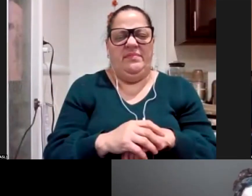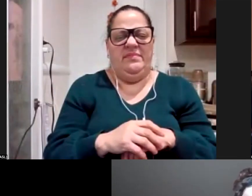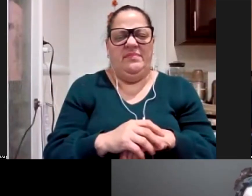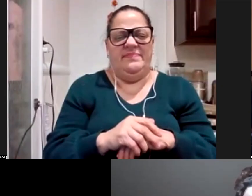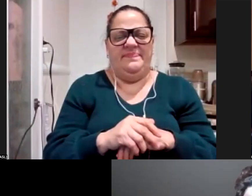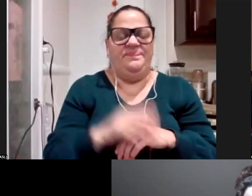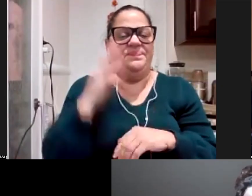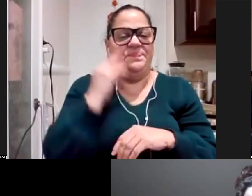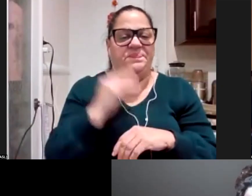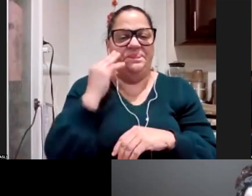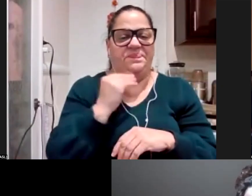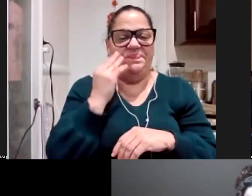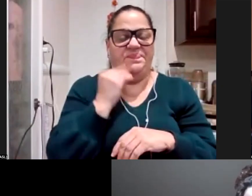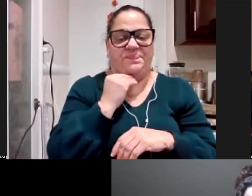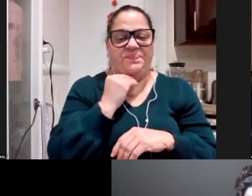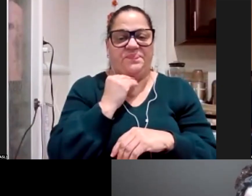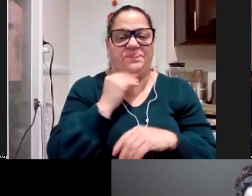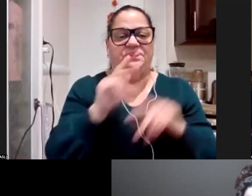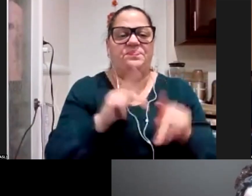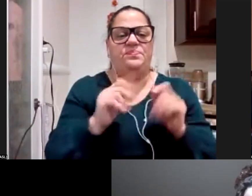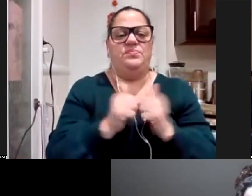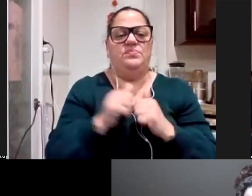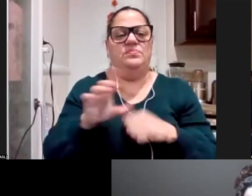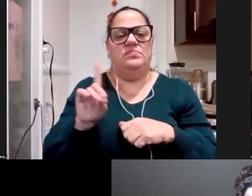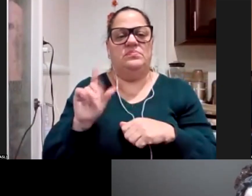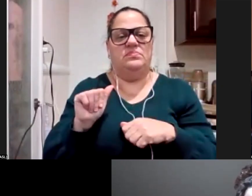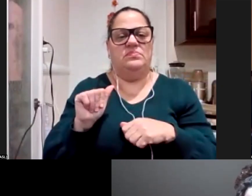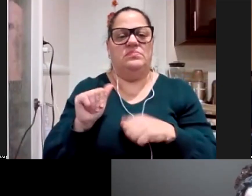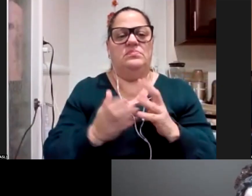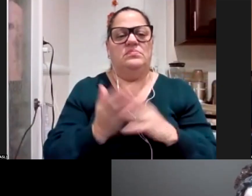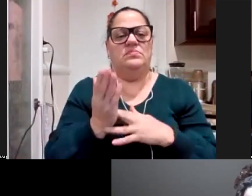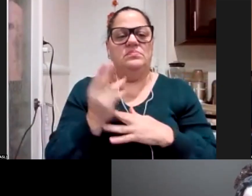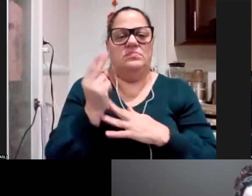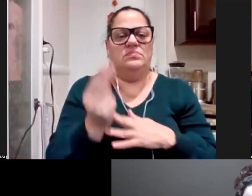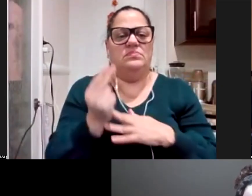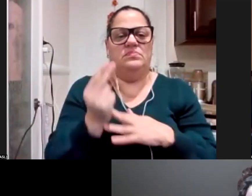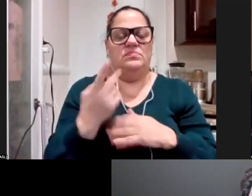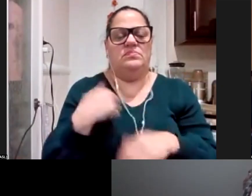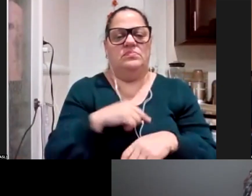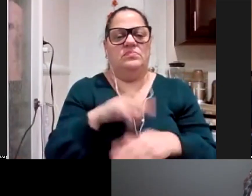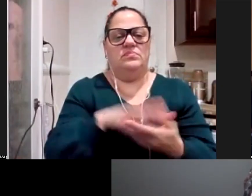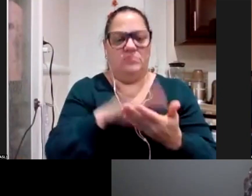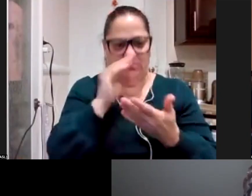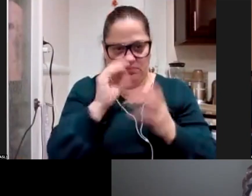experiences of people with disabilities throughout history. So, we're learning a lot. There's so many